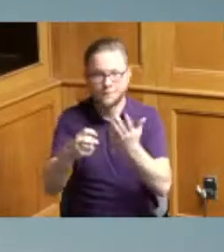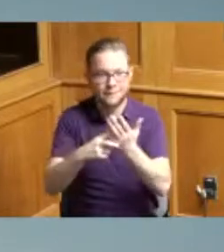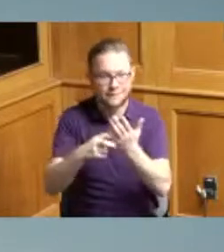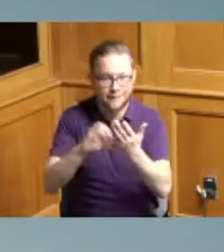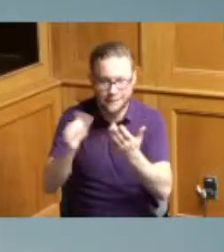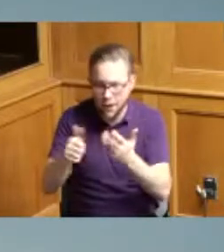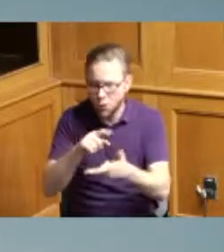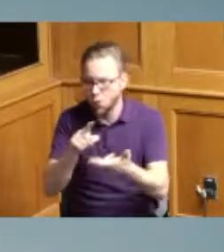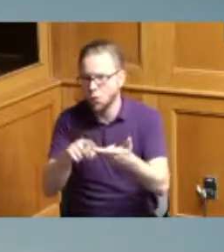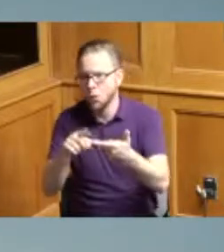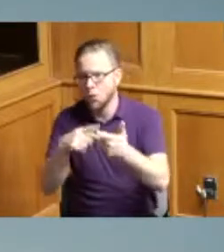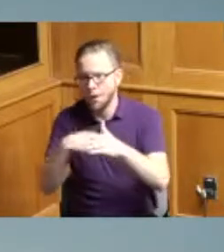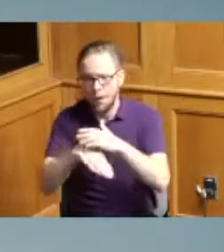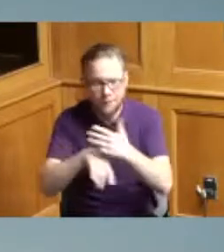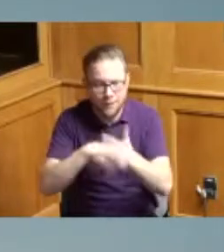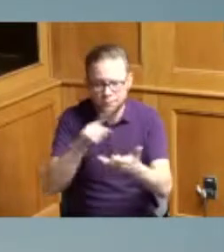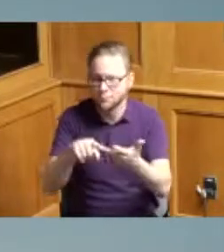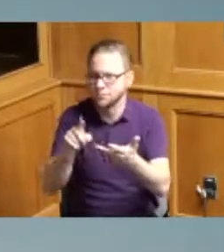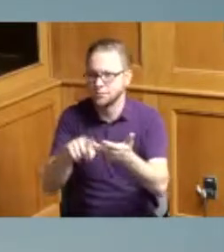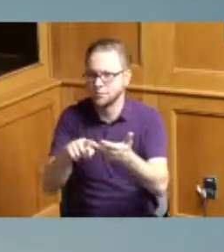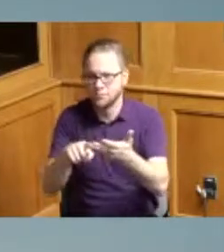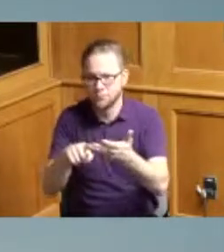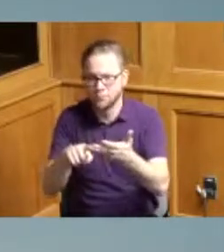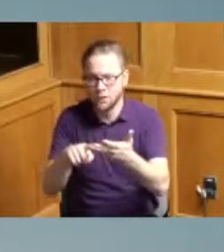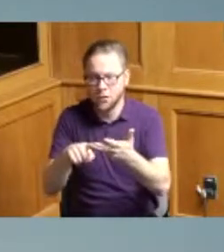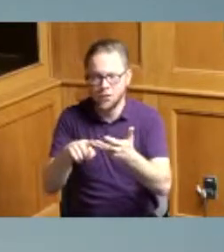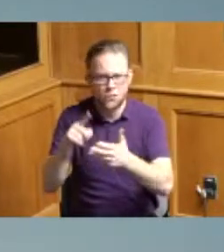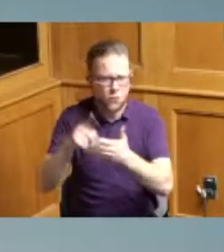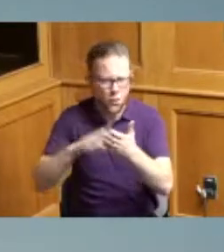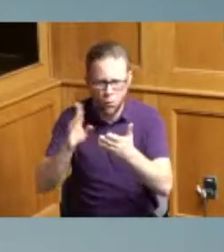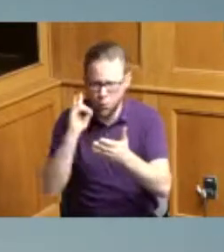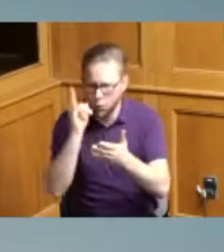how you go about accessing the tickets and this is what you you can expect when when you get into the